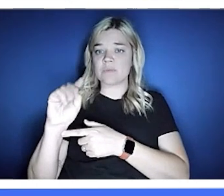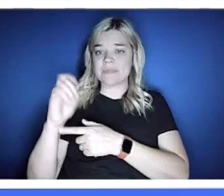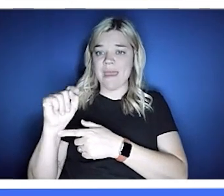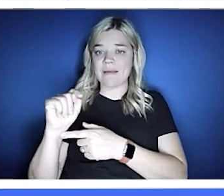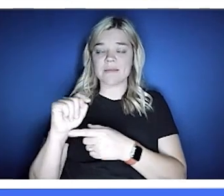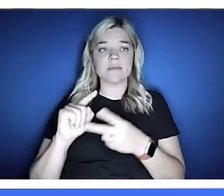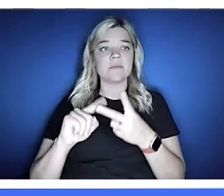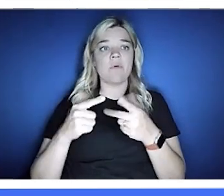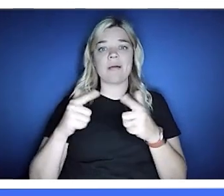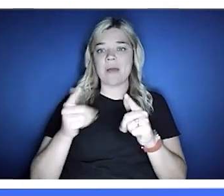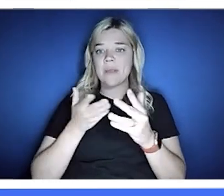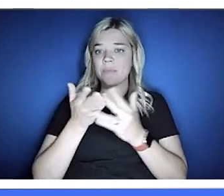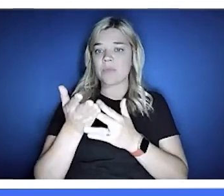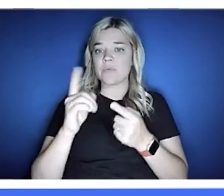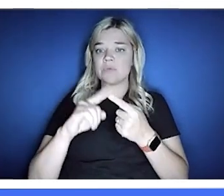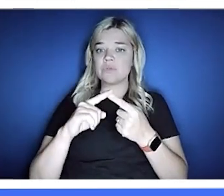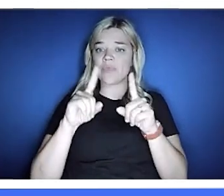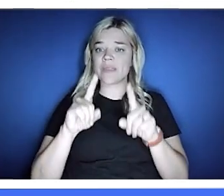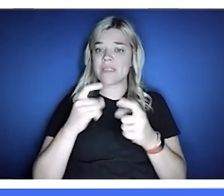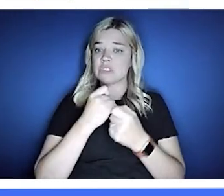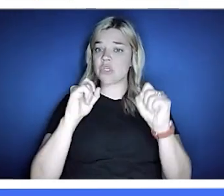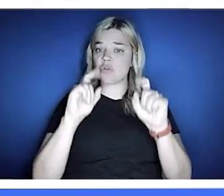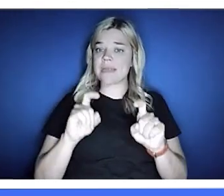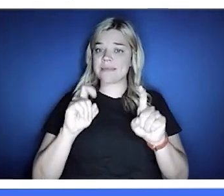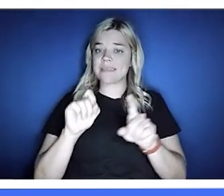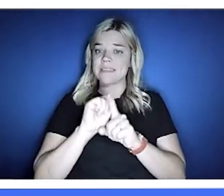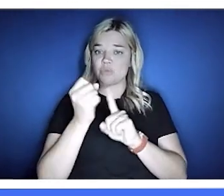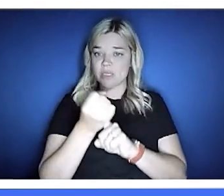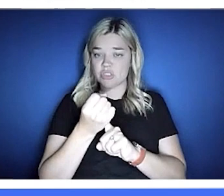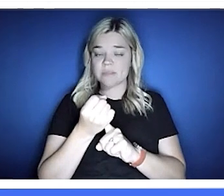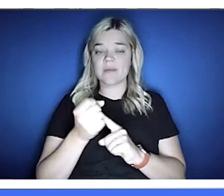those through into like the secure testing situations. There are problems with that sometimes.